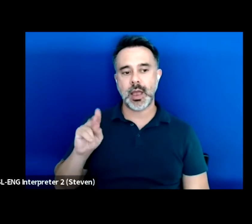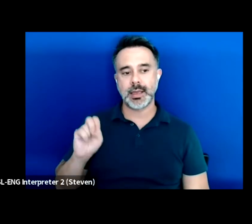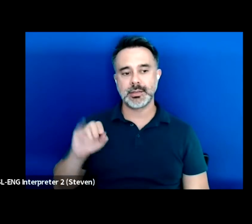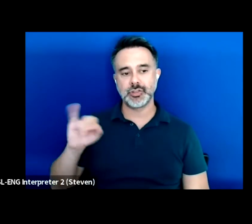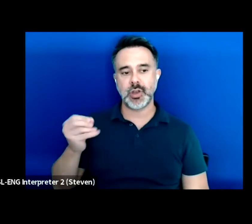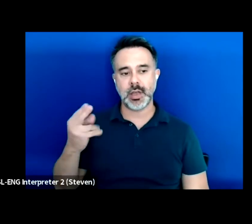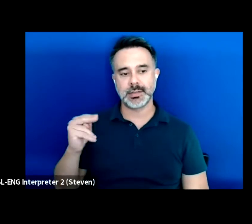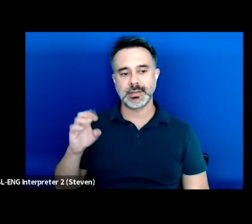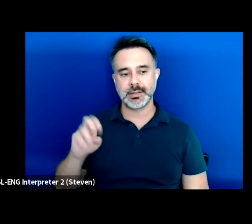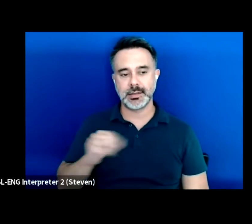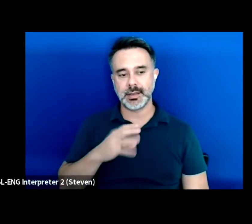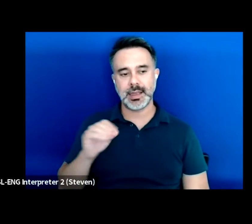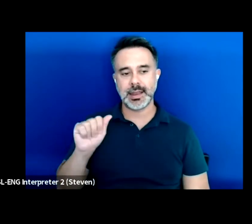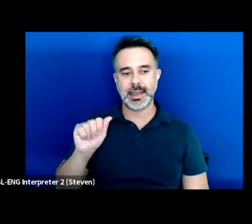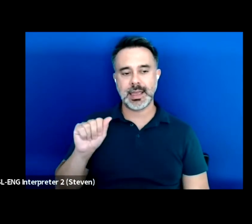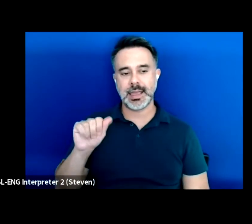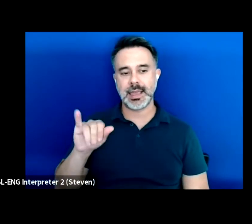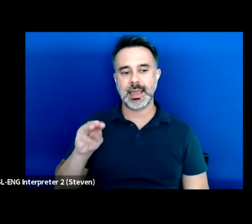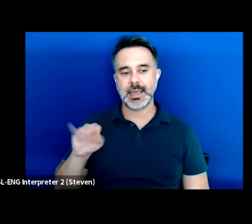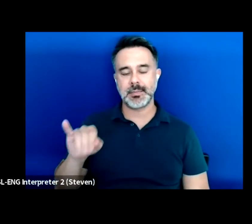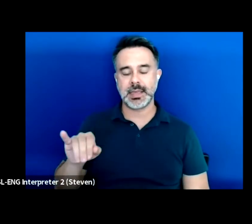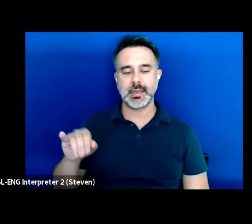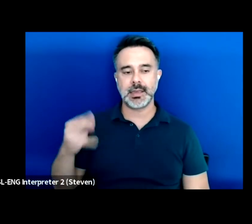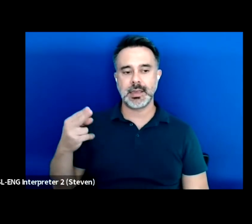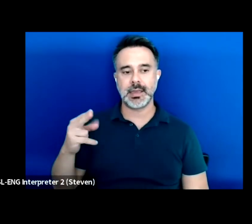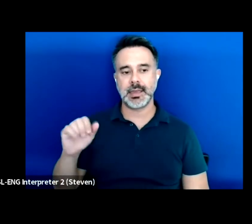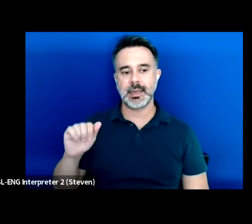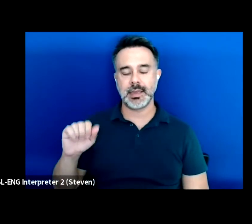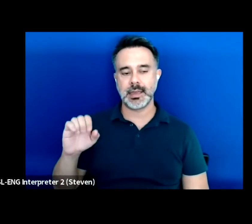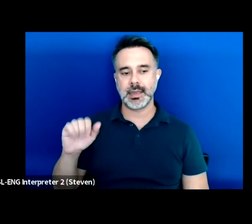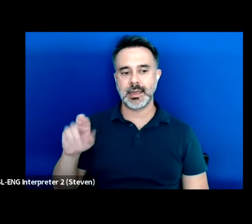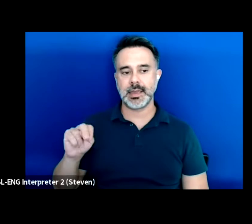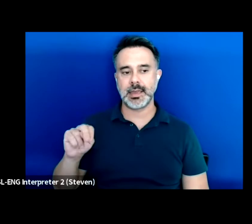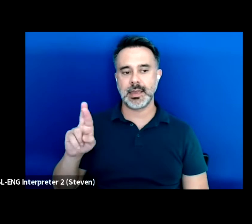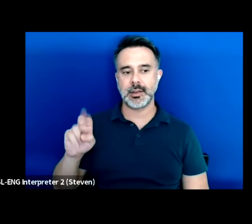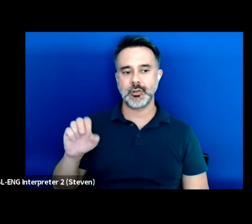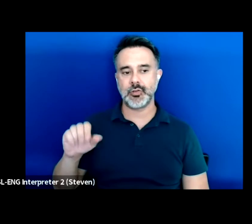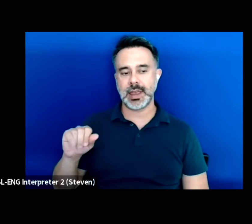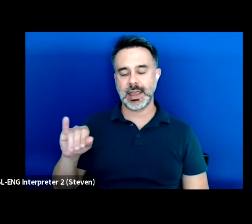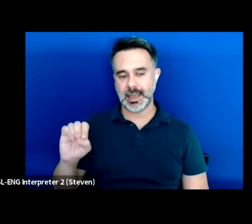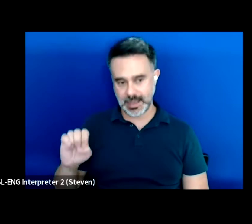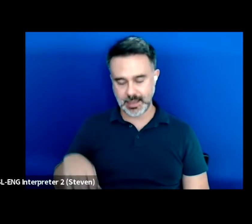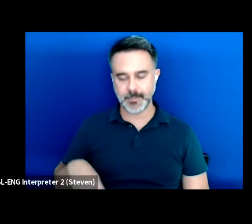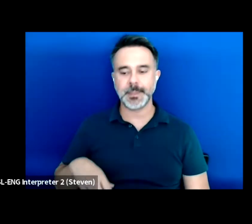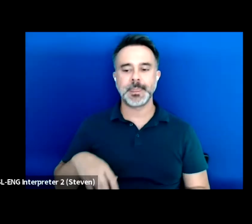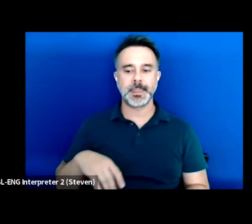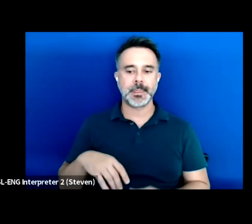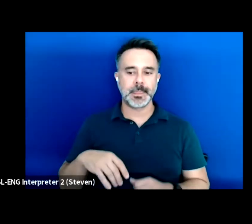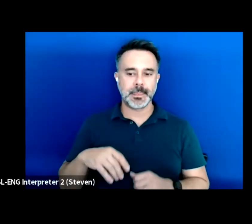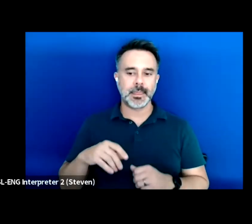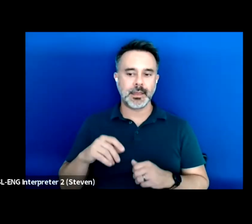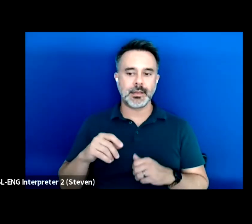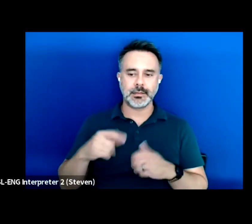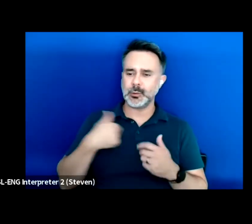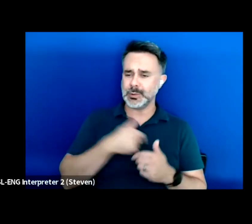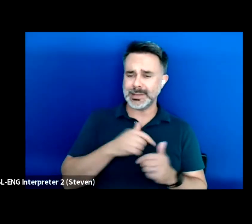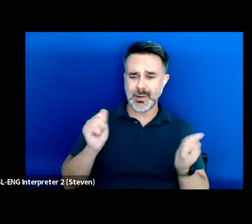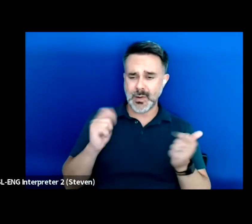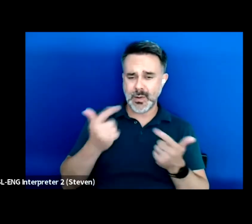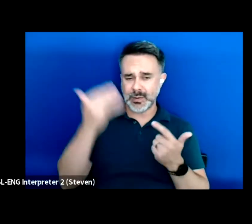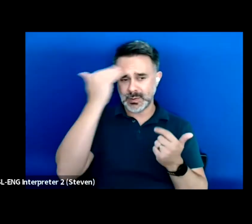I'm very excited and honored to be the moderator of Tiger Talk #1.